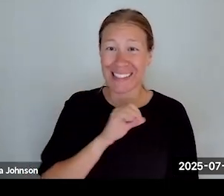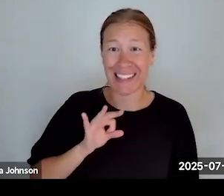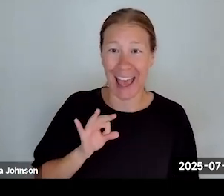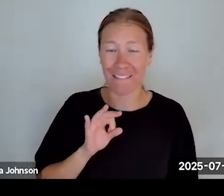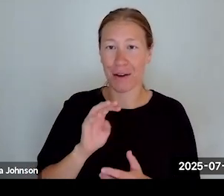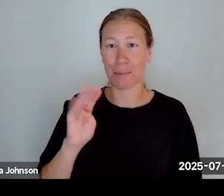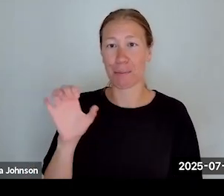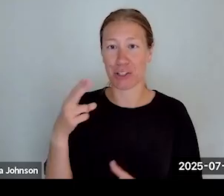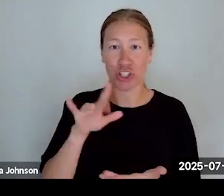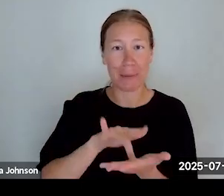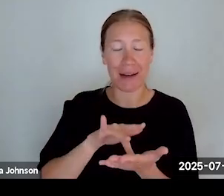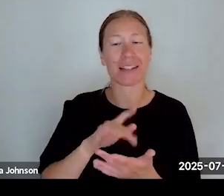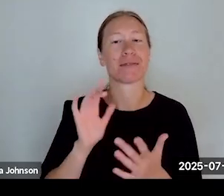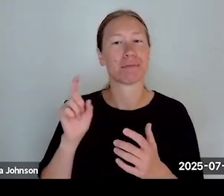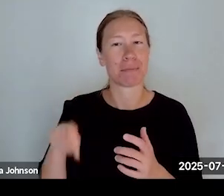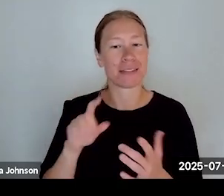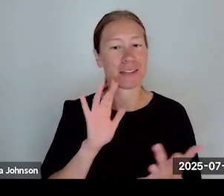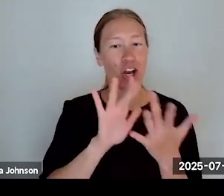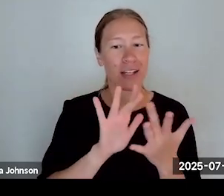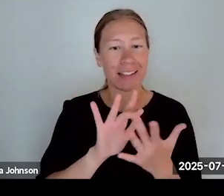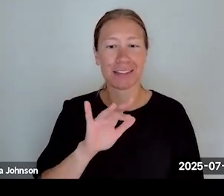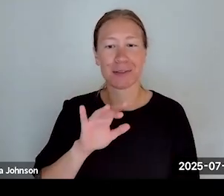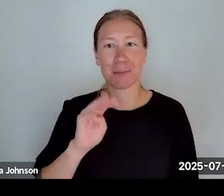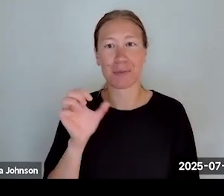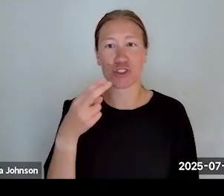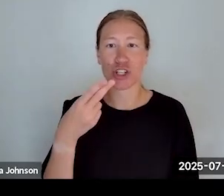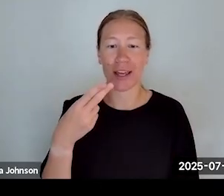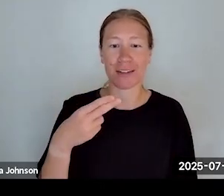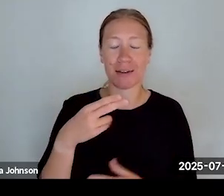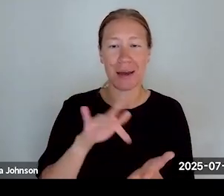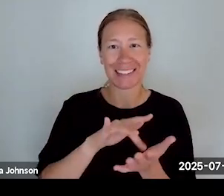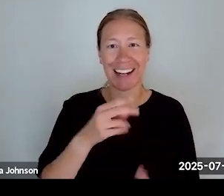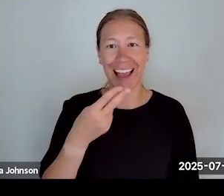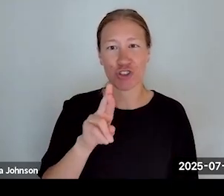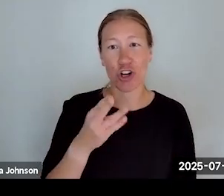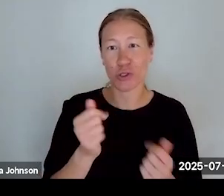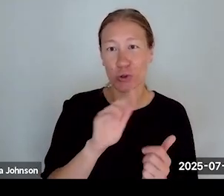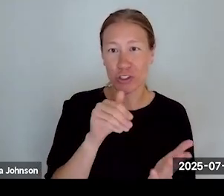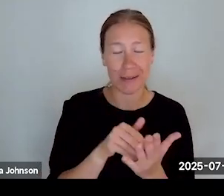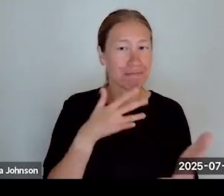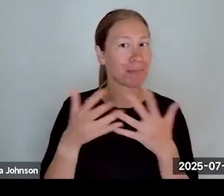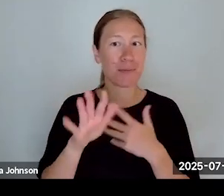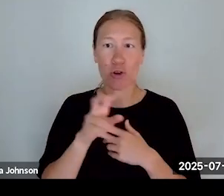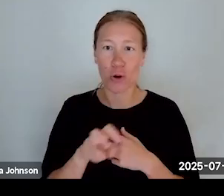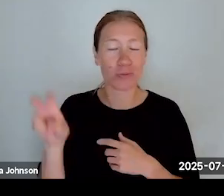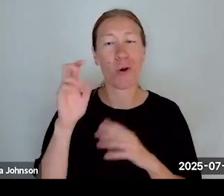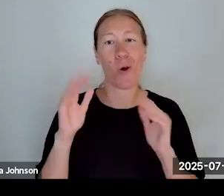Regardless of which path you choose, we hope this information has given you some ideas about how to find success in your workplace.